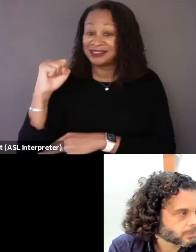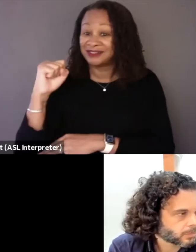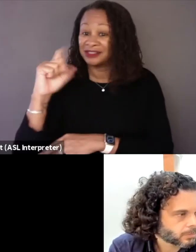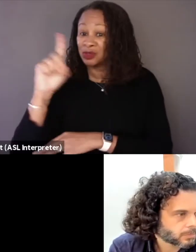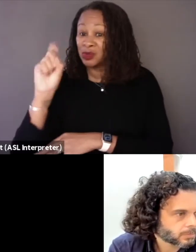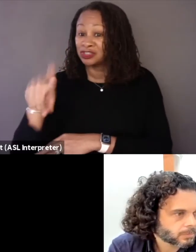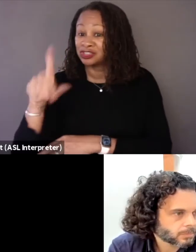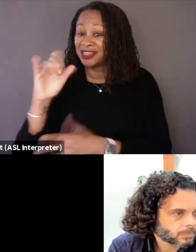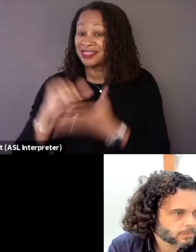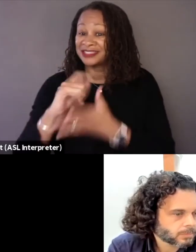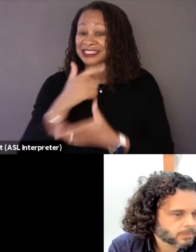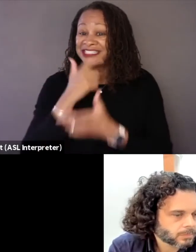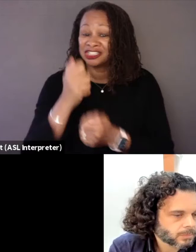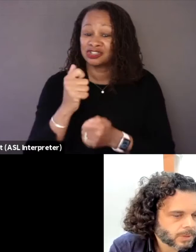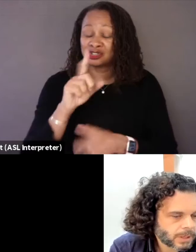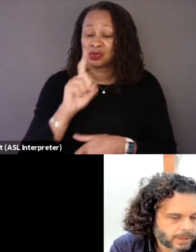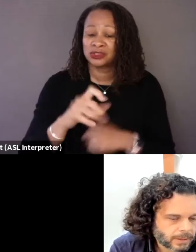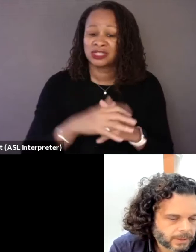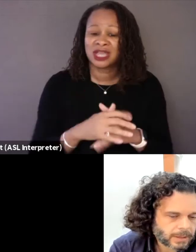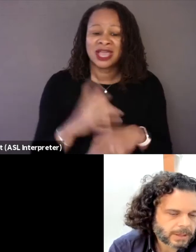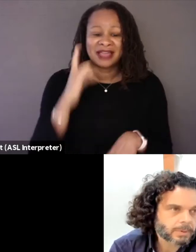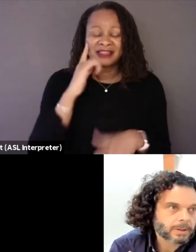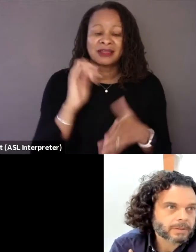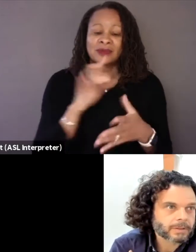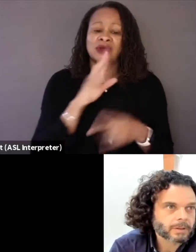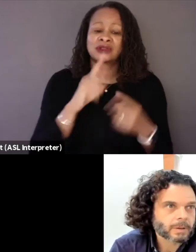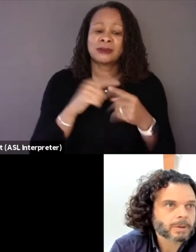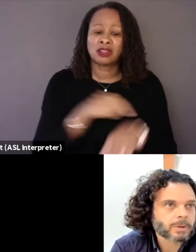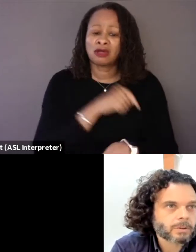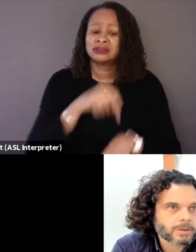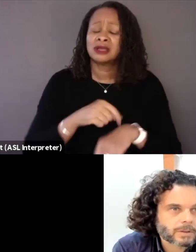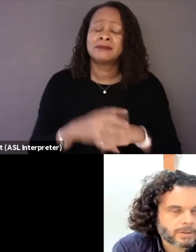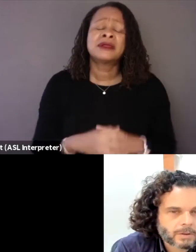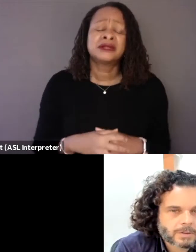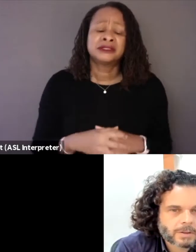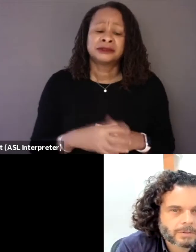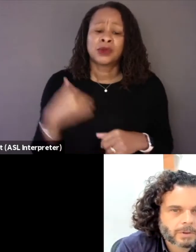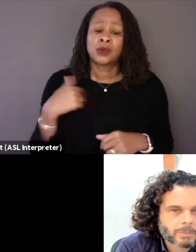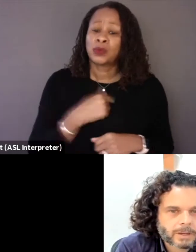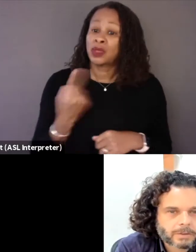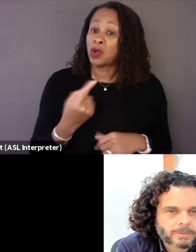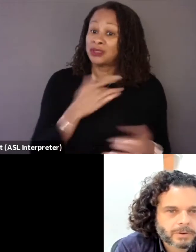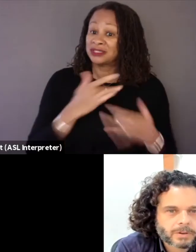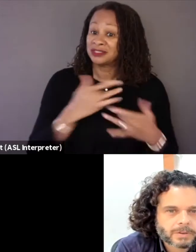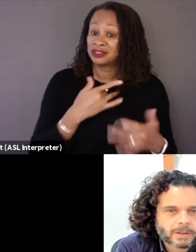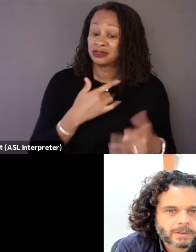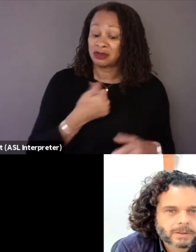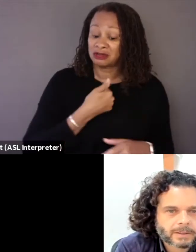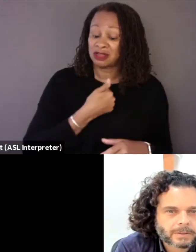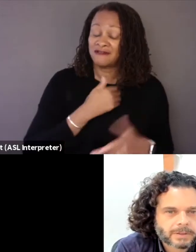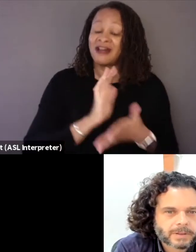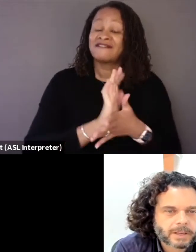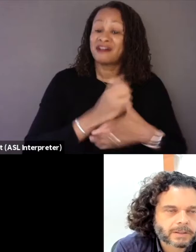It's one that we talked about at length. Right. I think we can, I mean, we always consider ourselves filmmakers first and then activist second.